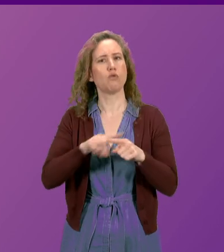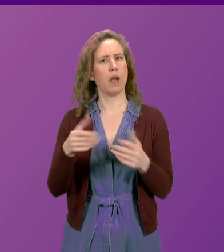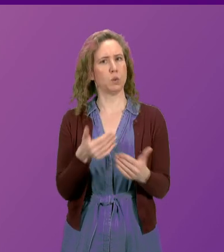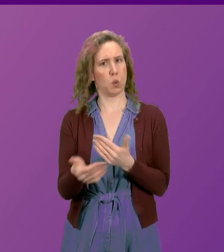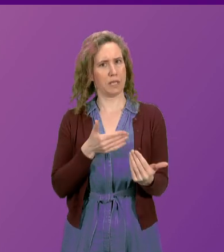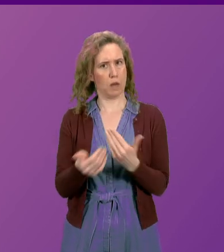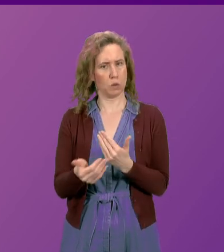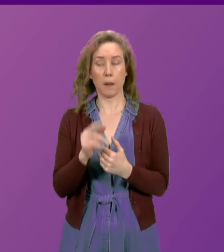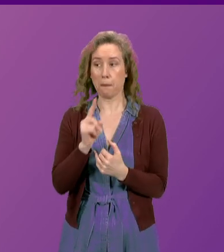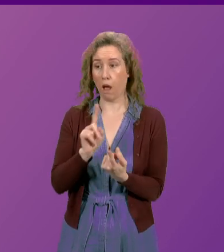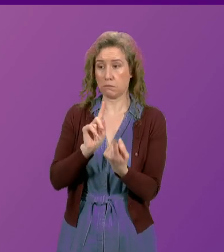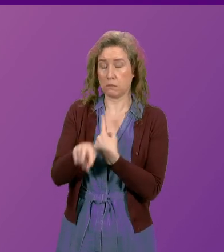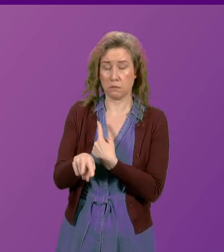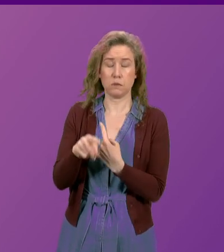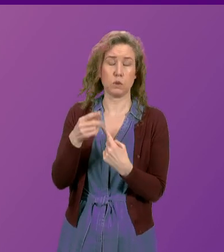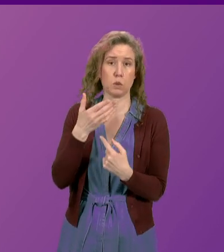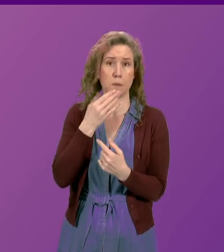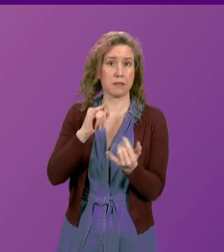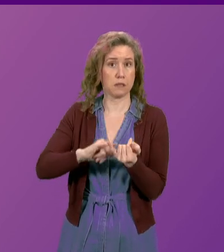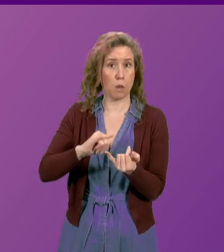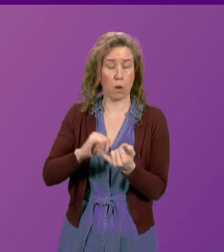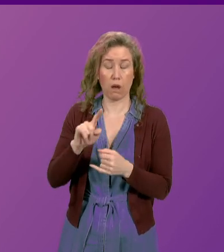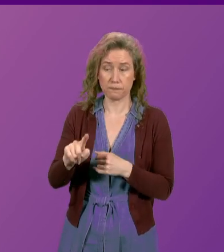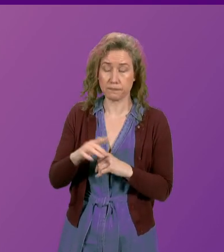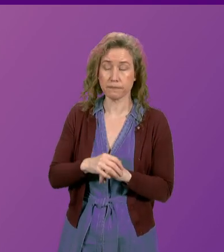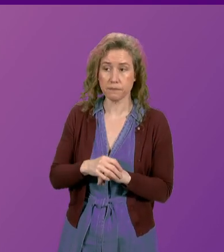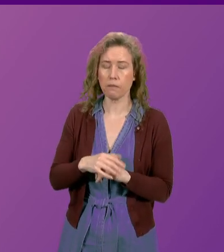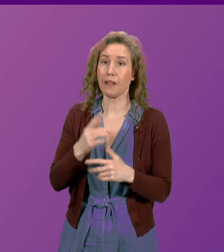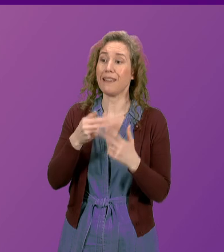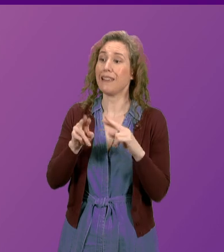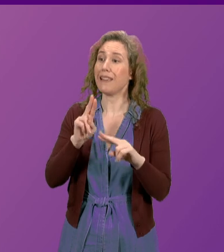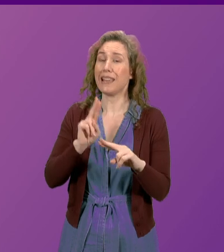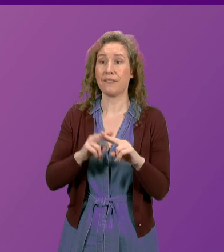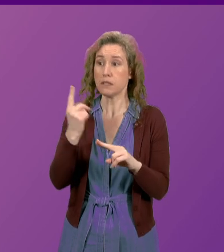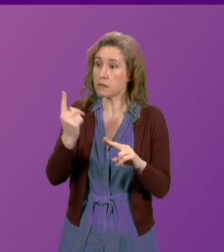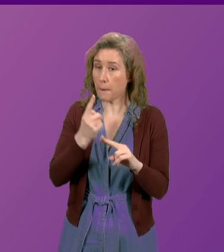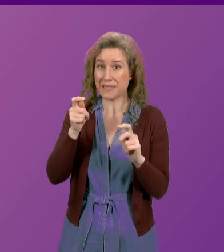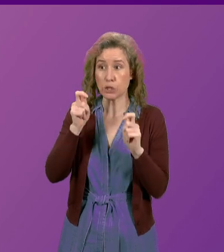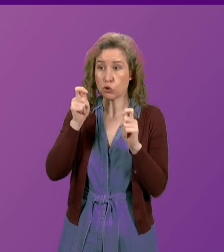Finally, I say to Mr Sarwar that, if anybody is treated in the fashion that